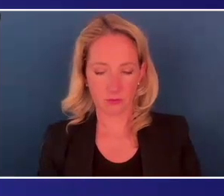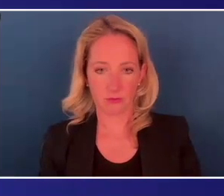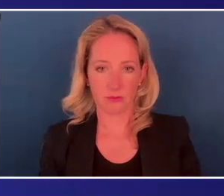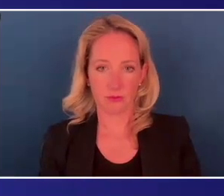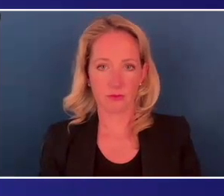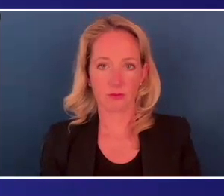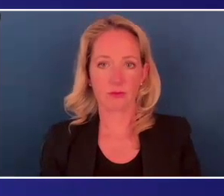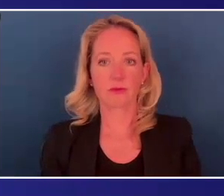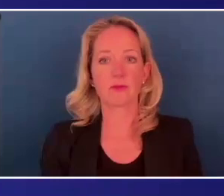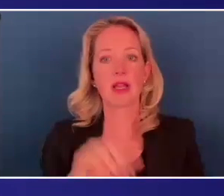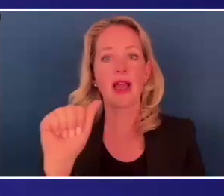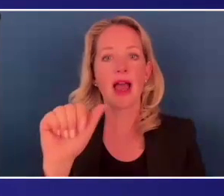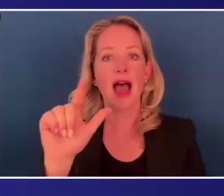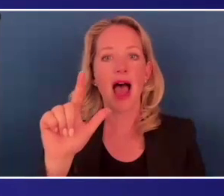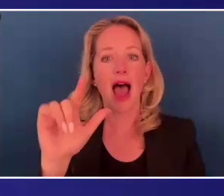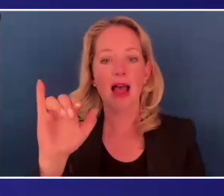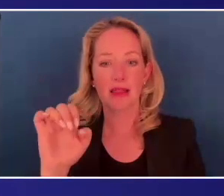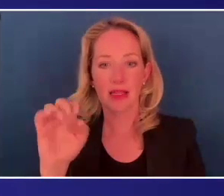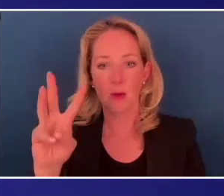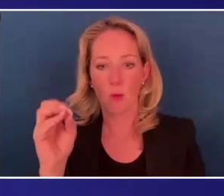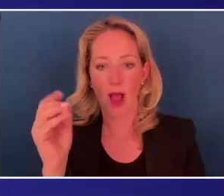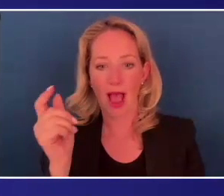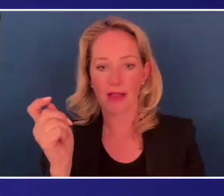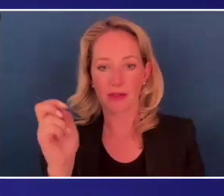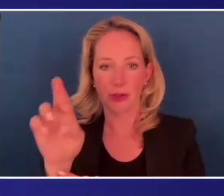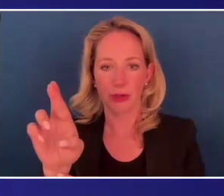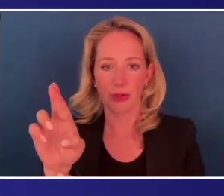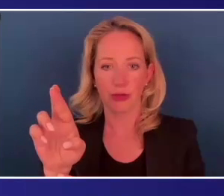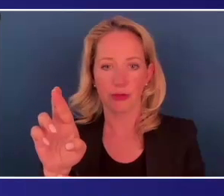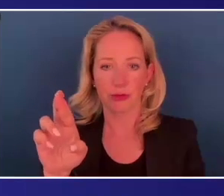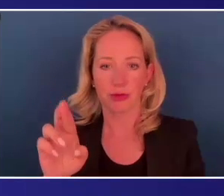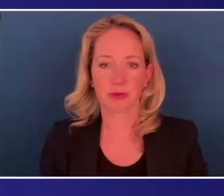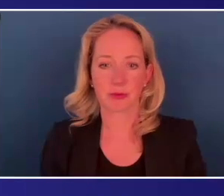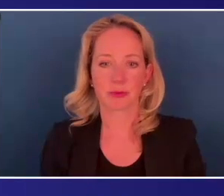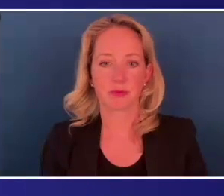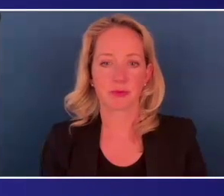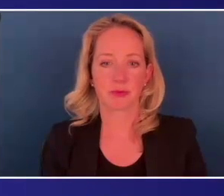Alley Wagner?